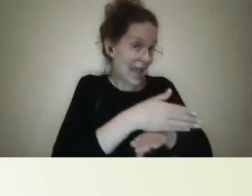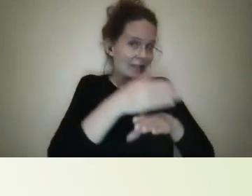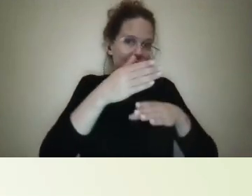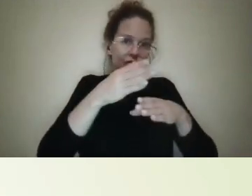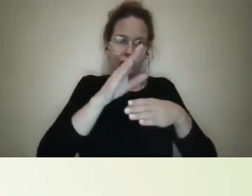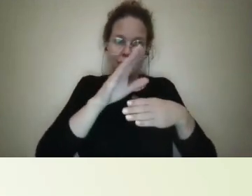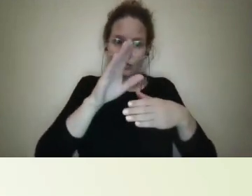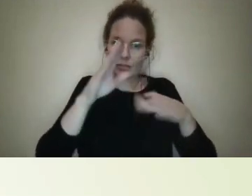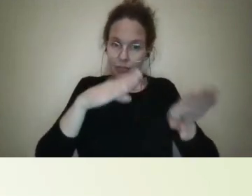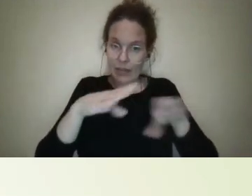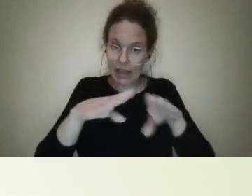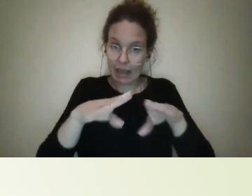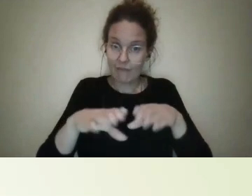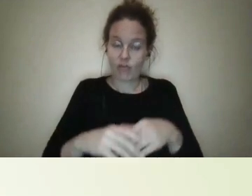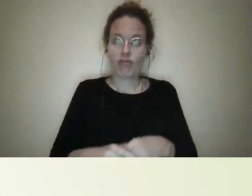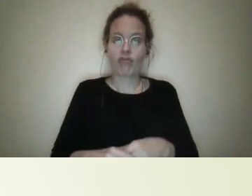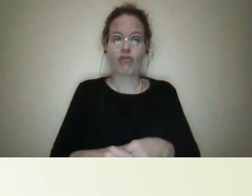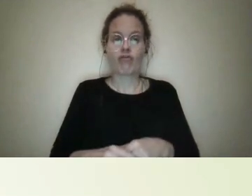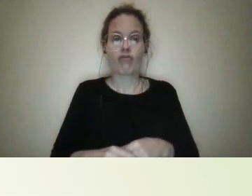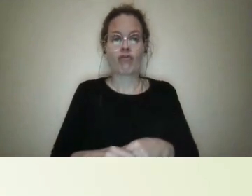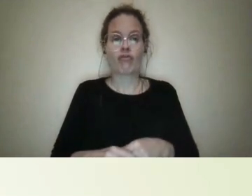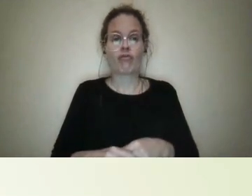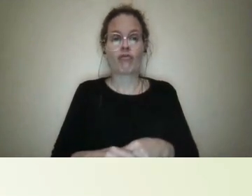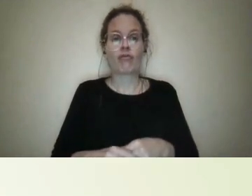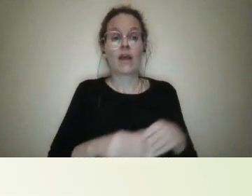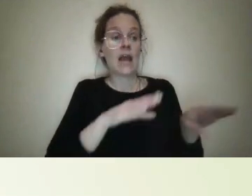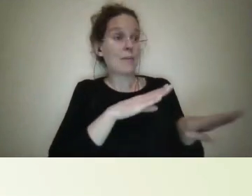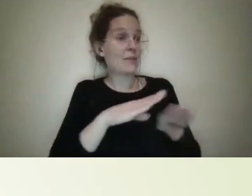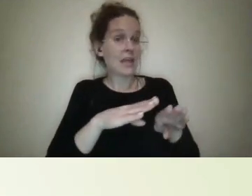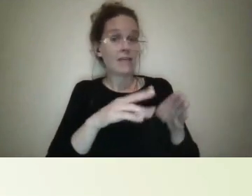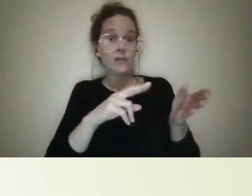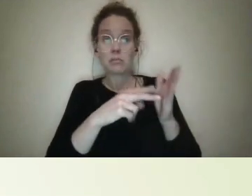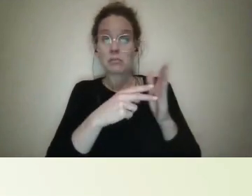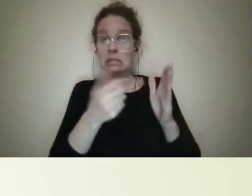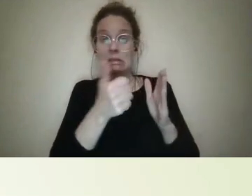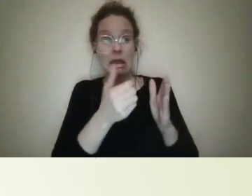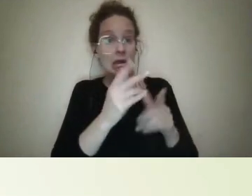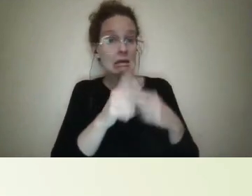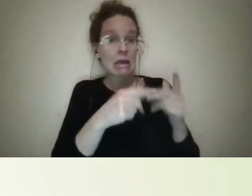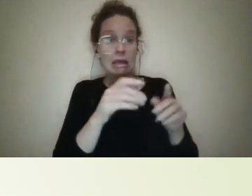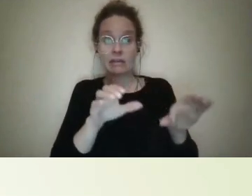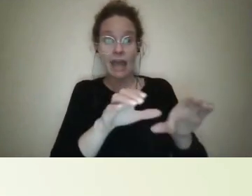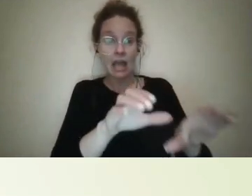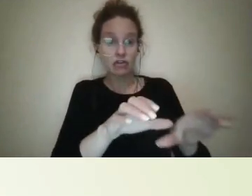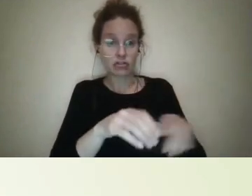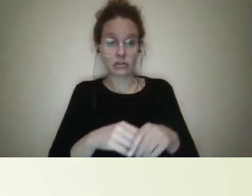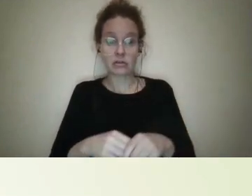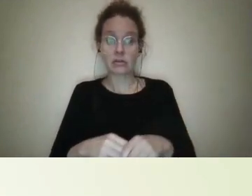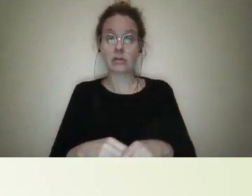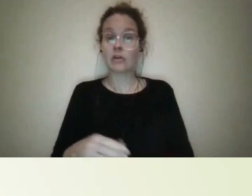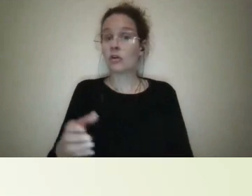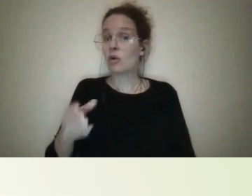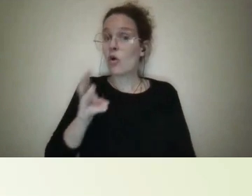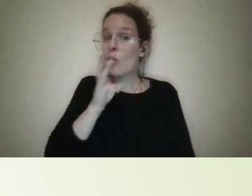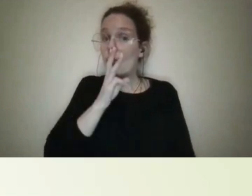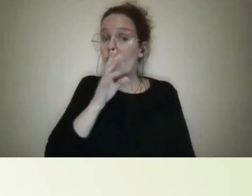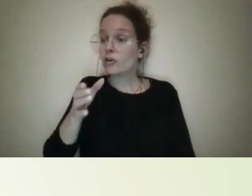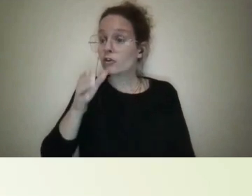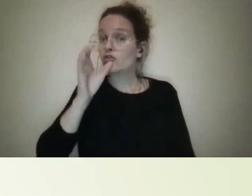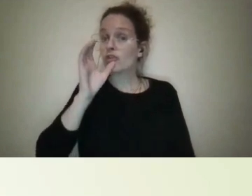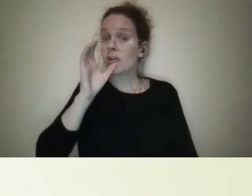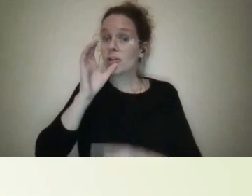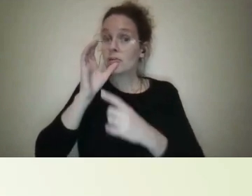a behavior is anything that is actionable. Drinking water is a behavior. Snapping my fingers